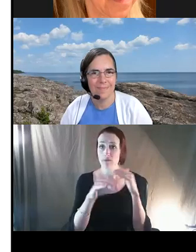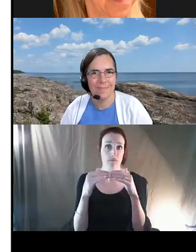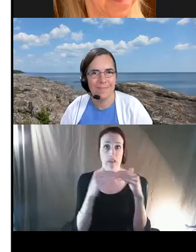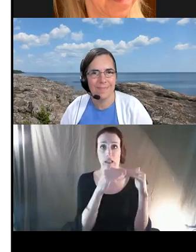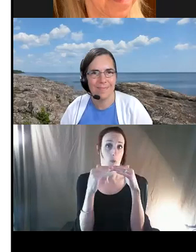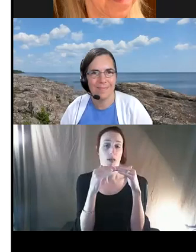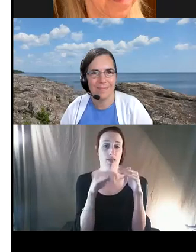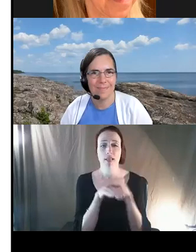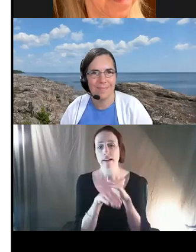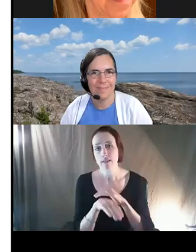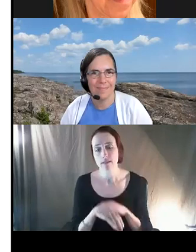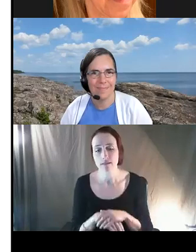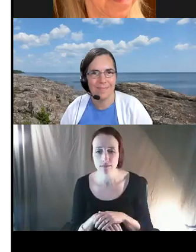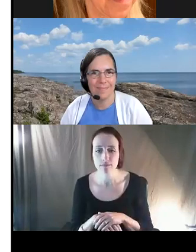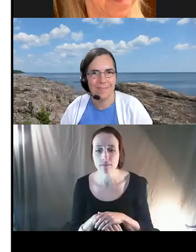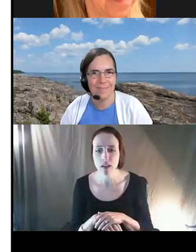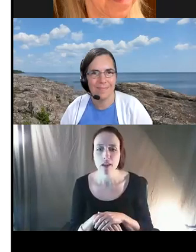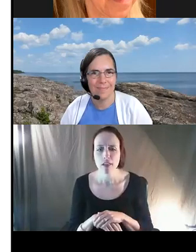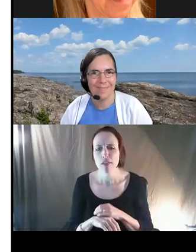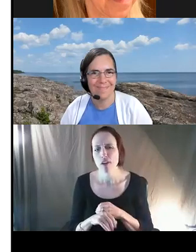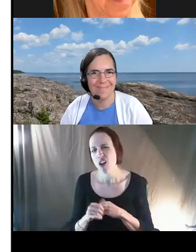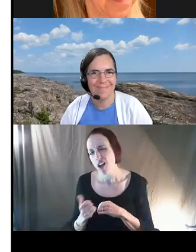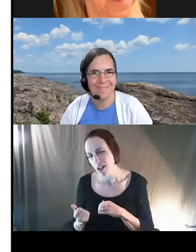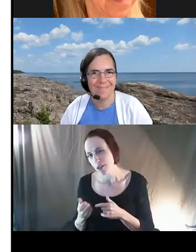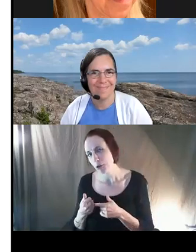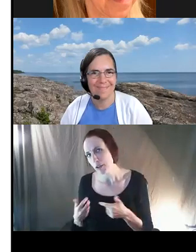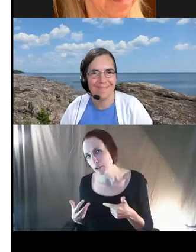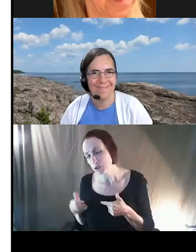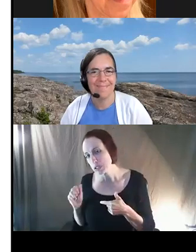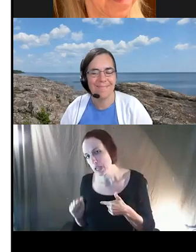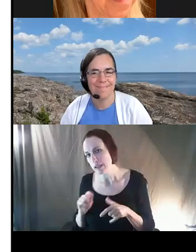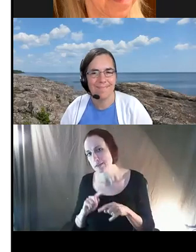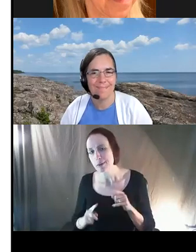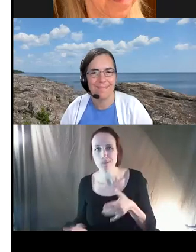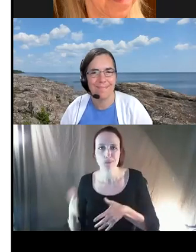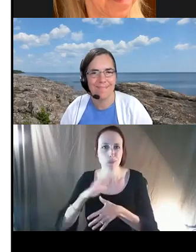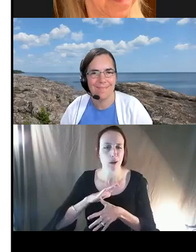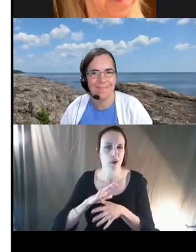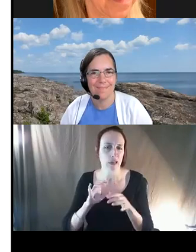Yes, there are some other ways to define it, but this is the core.